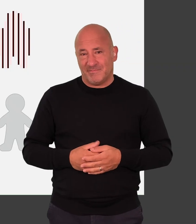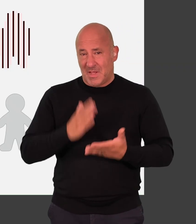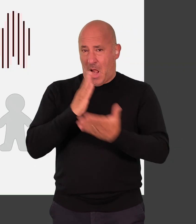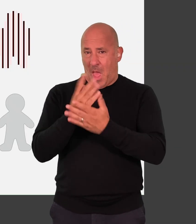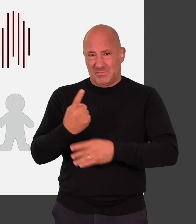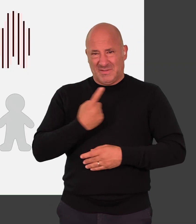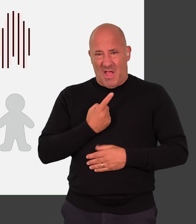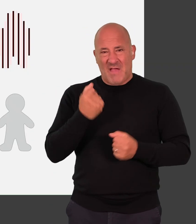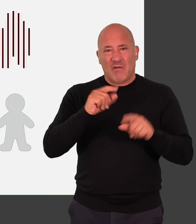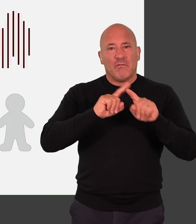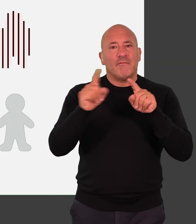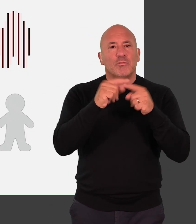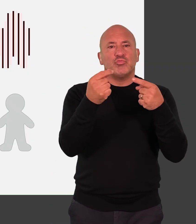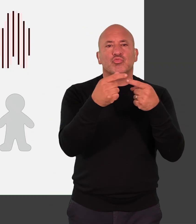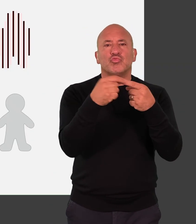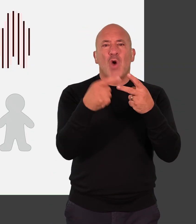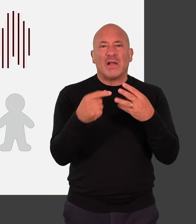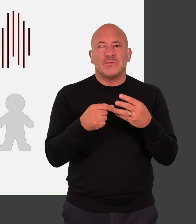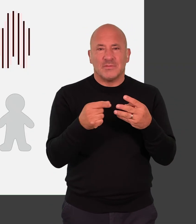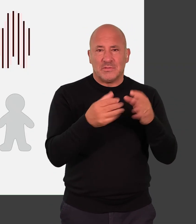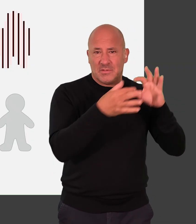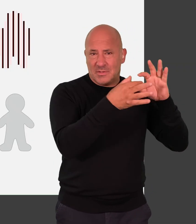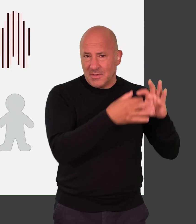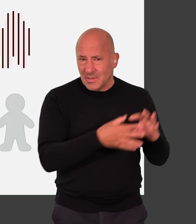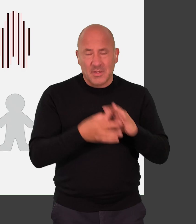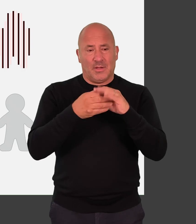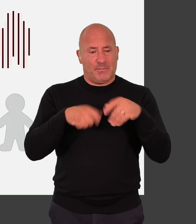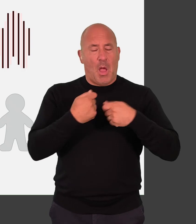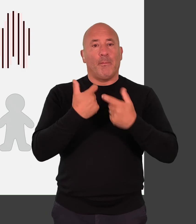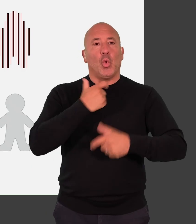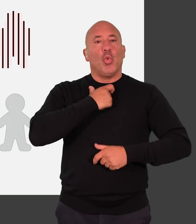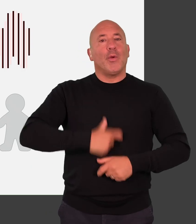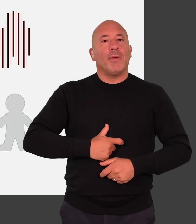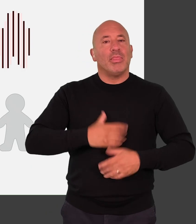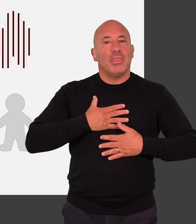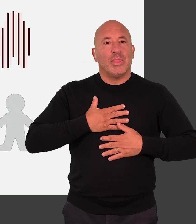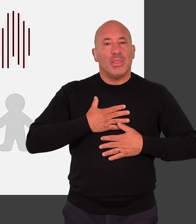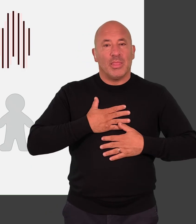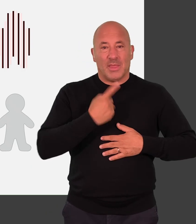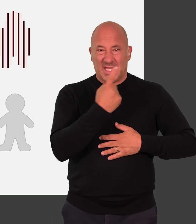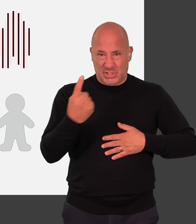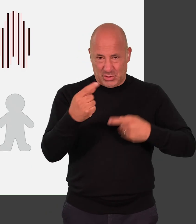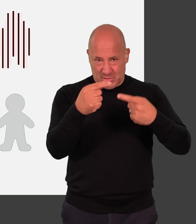Genuine self has different strands that represent various aspects of being human.